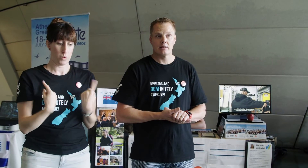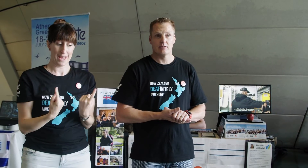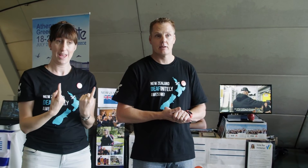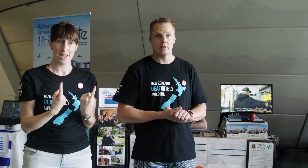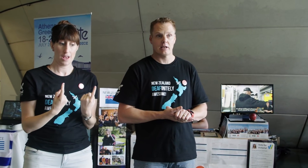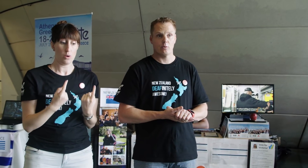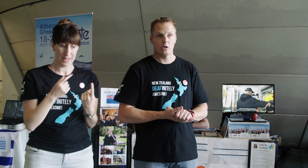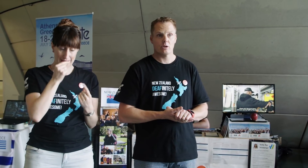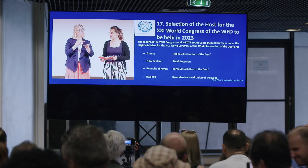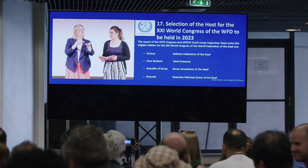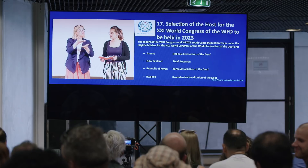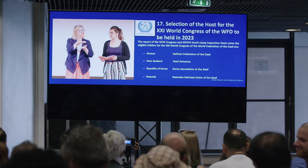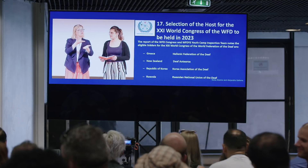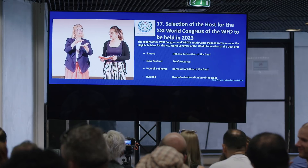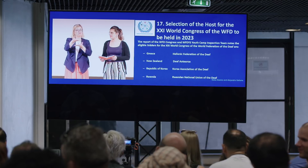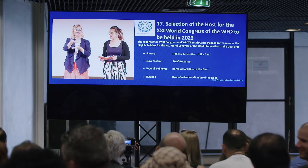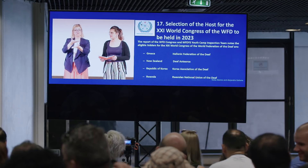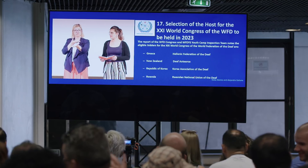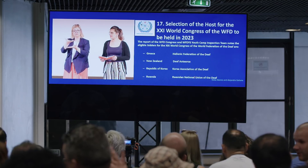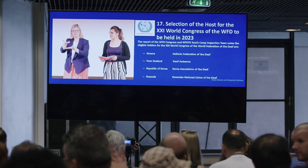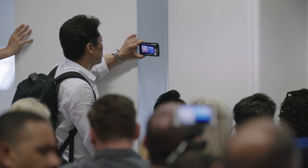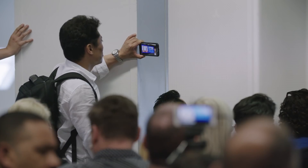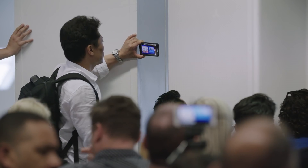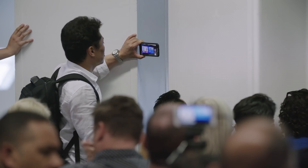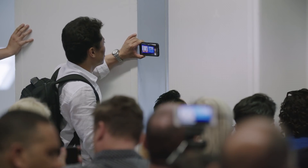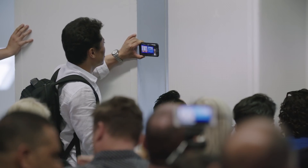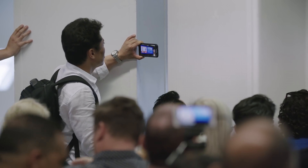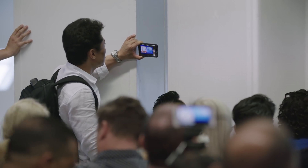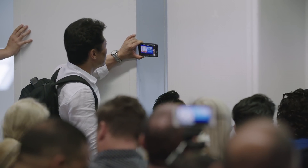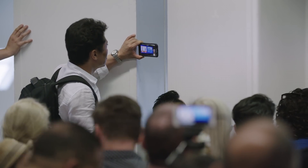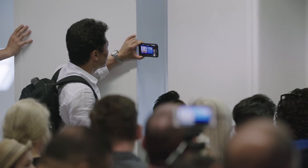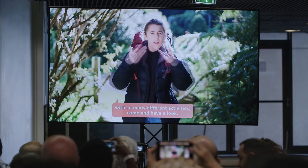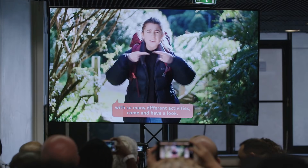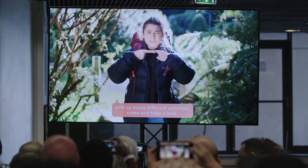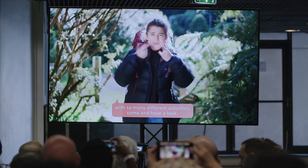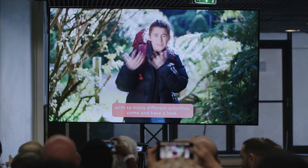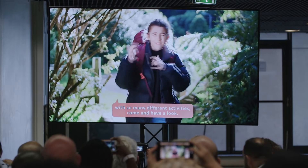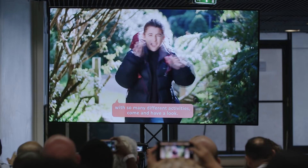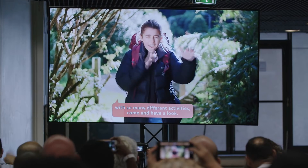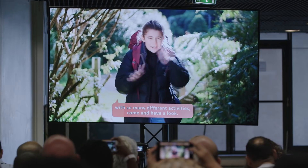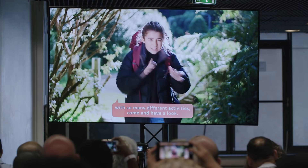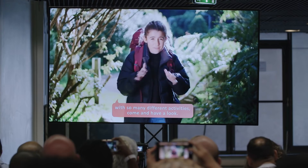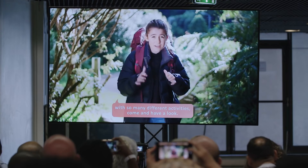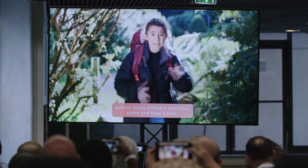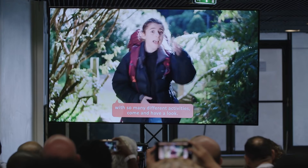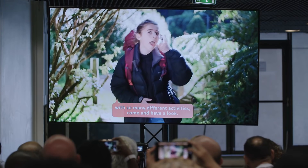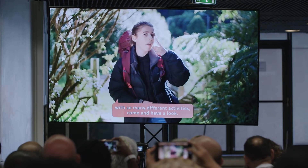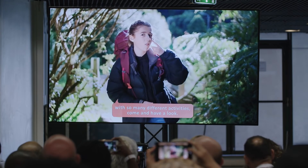People overseas have got a lot to learn from New Zealand, cos we are really a leader in the Deaf world, with our First Signs service.